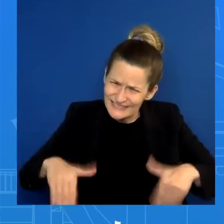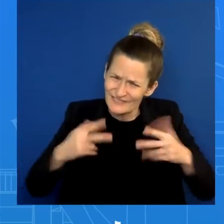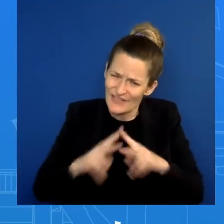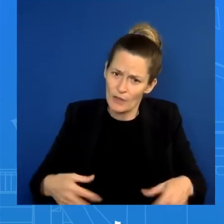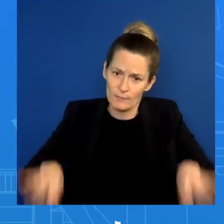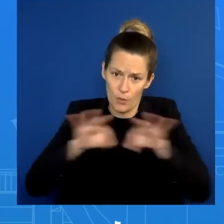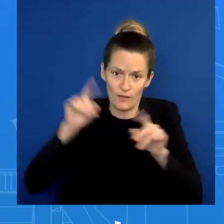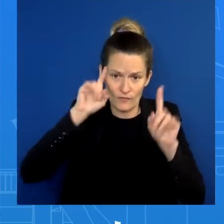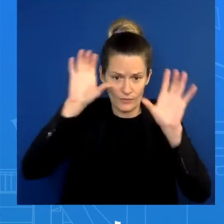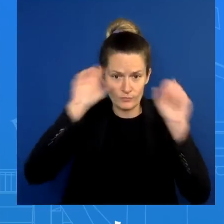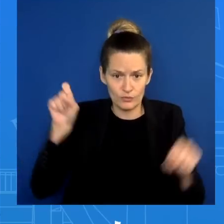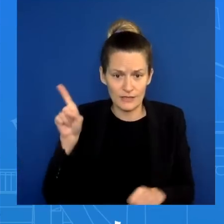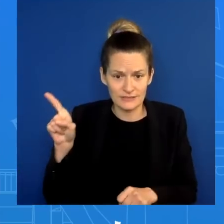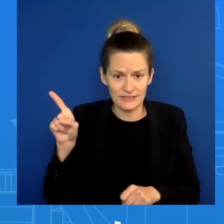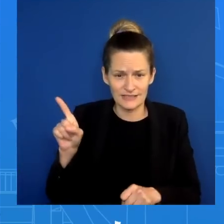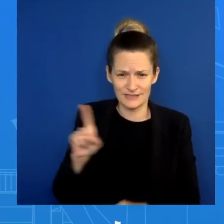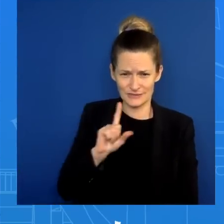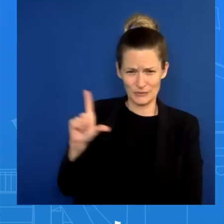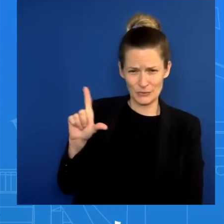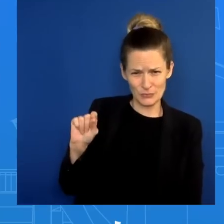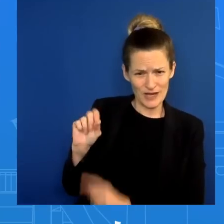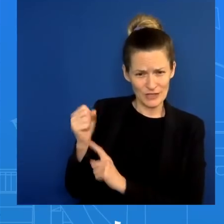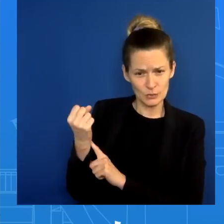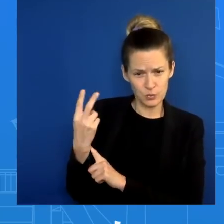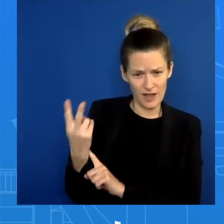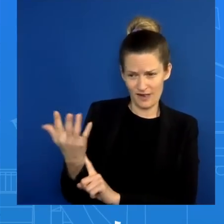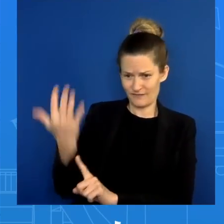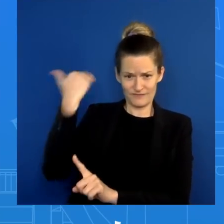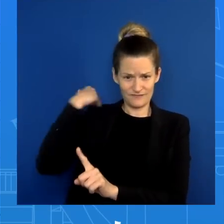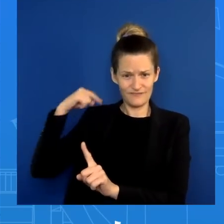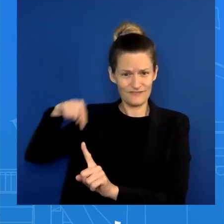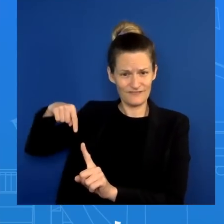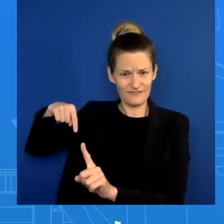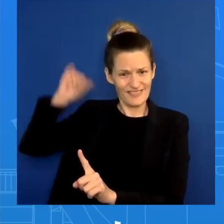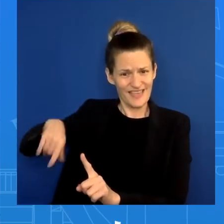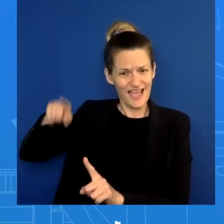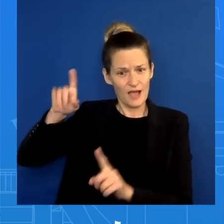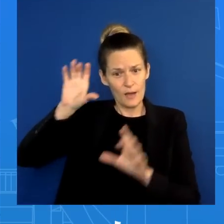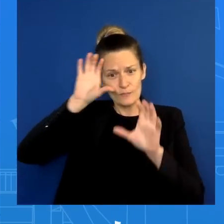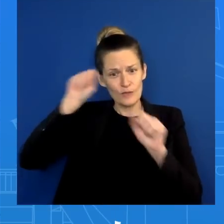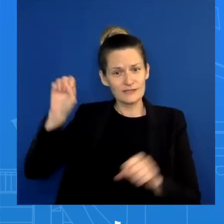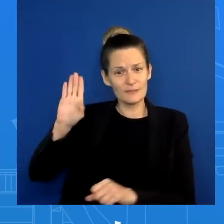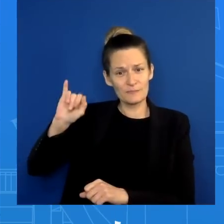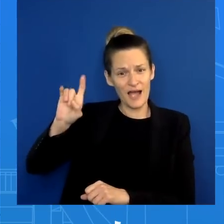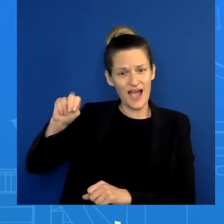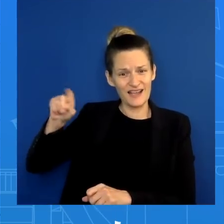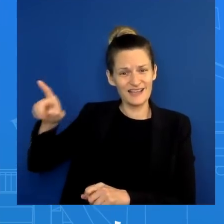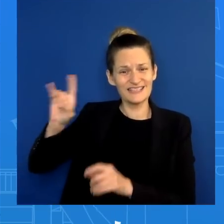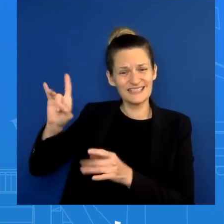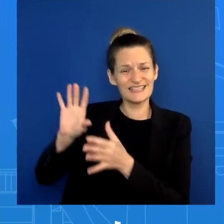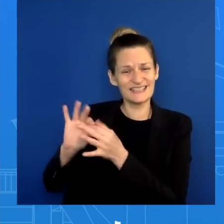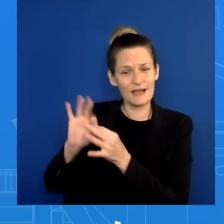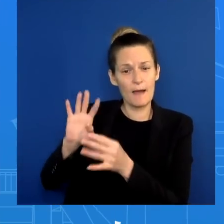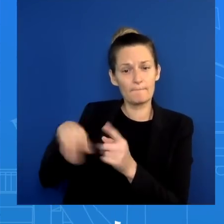to talk about how important marriage equality was being you know, being ahead of many others.